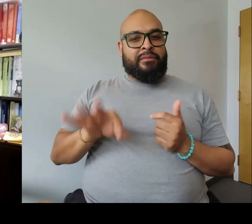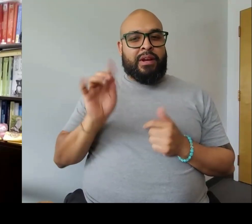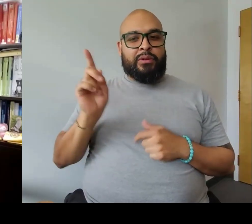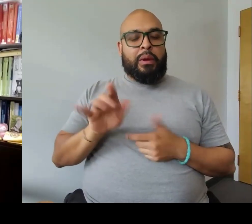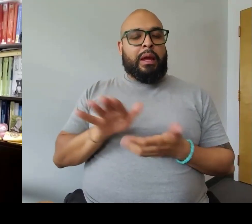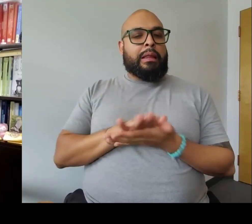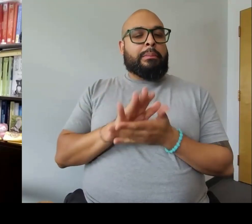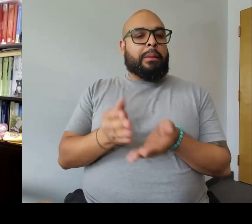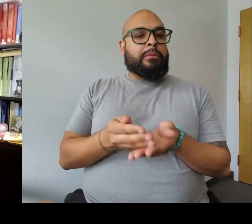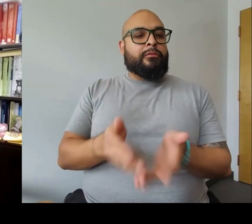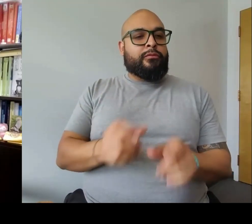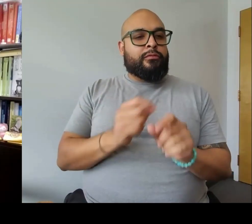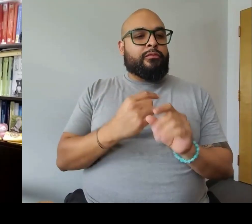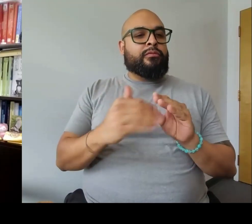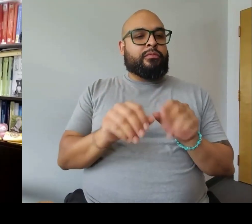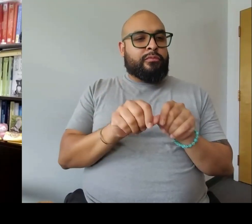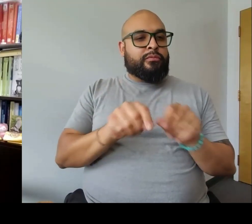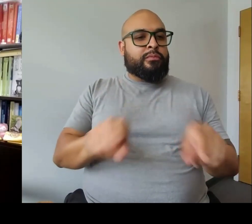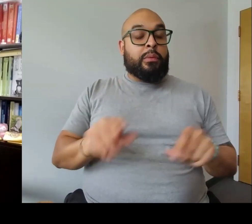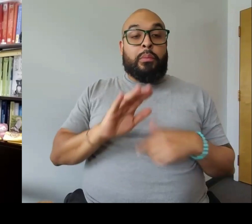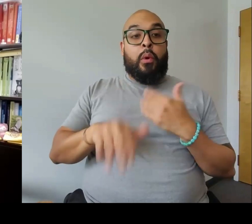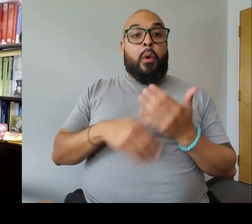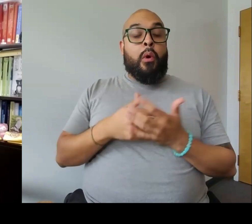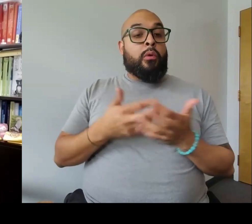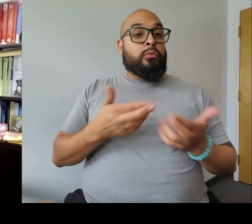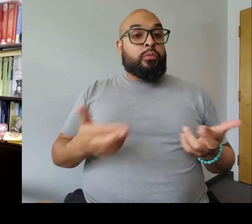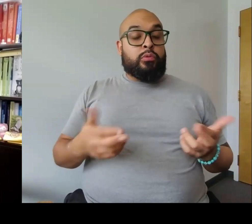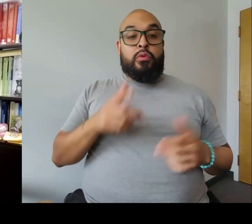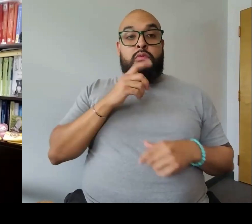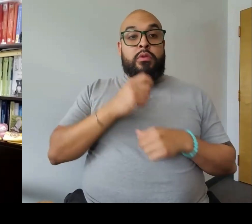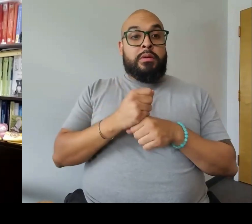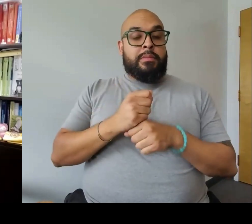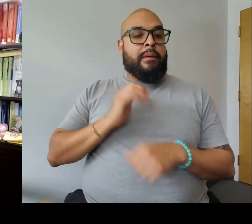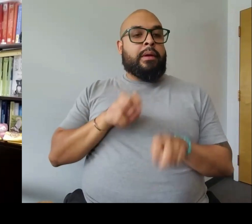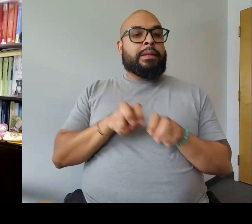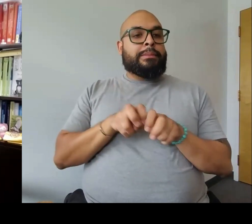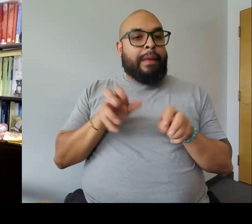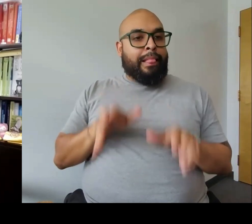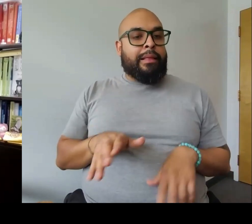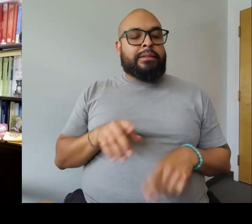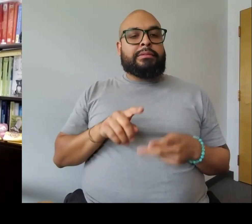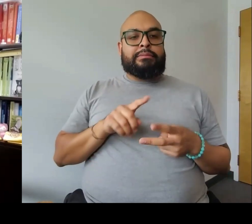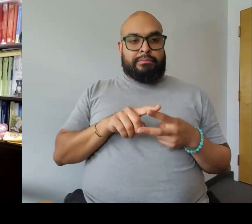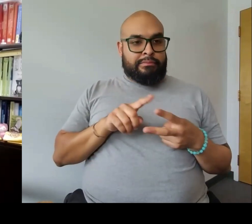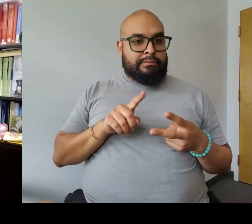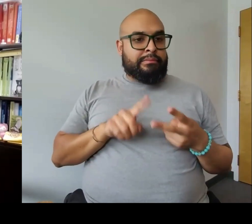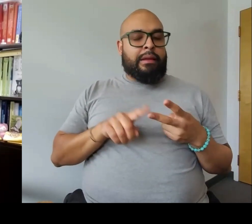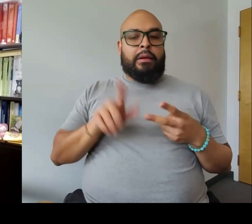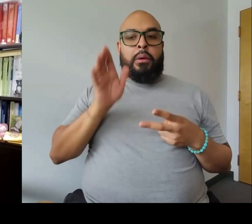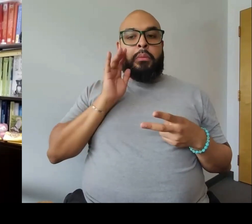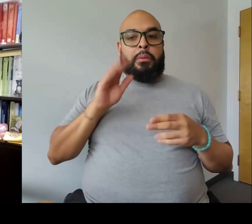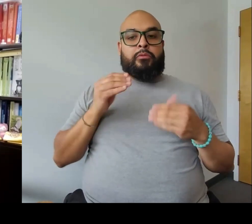All of the resources created by our panelists and other resources mentioned will be linked in one handout.